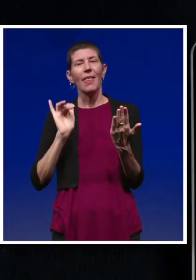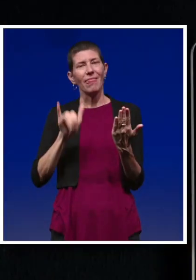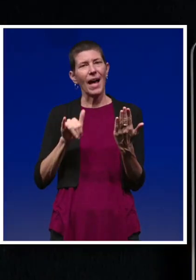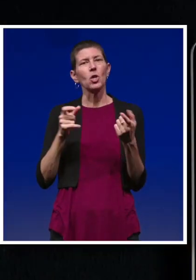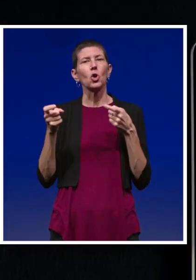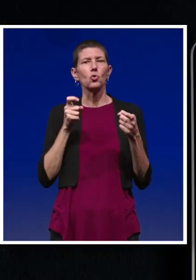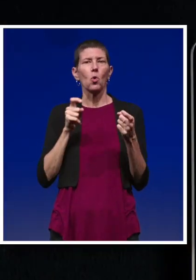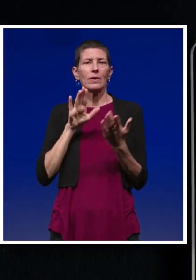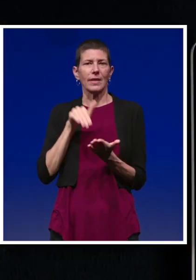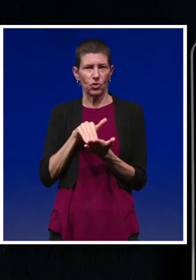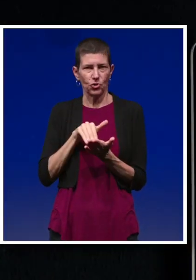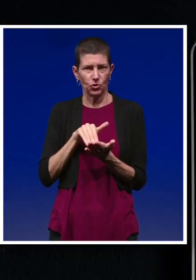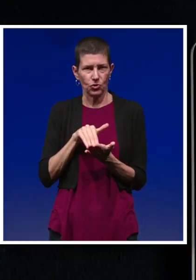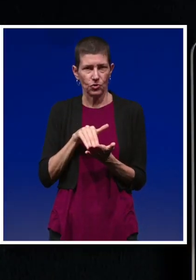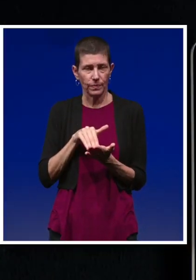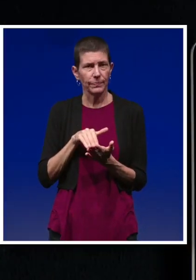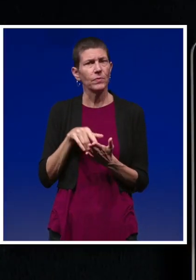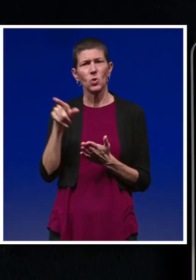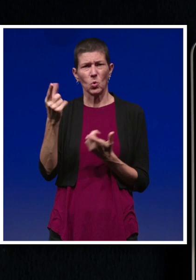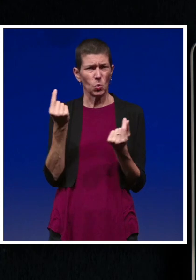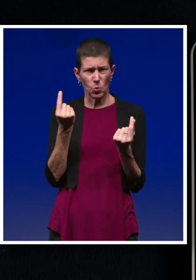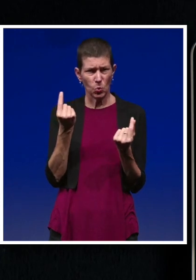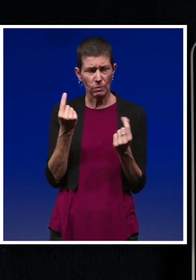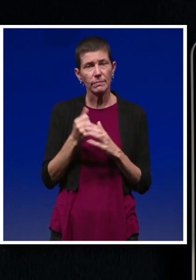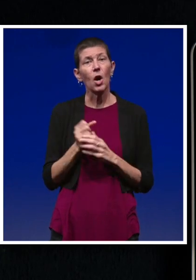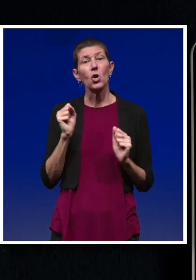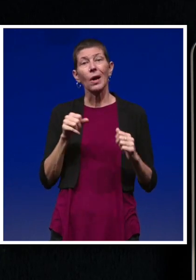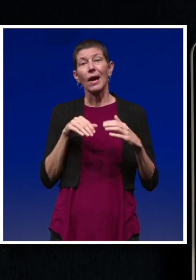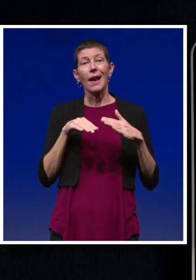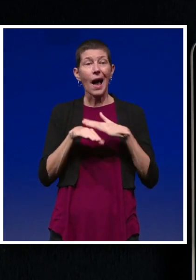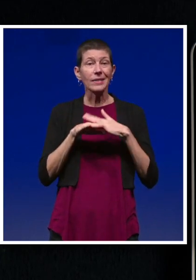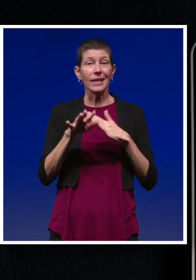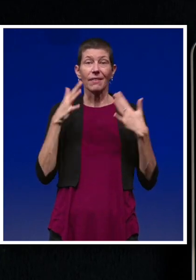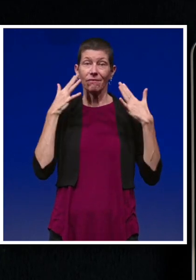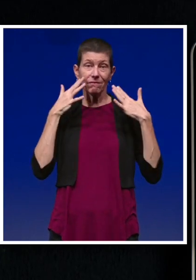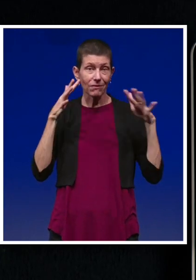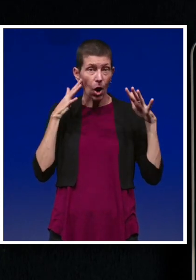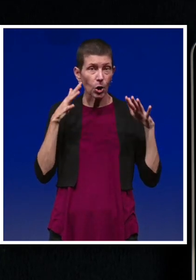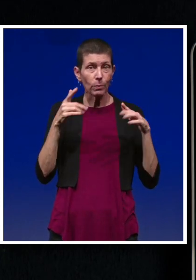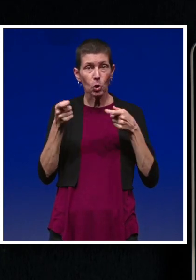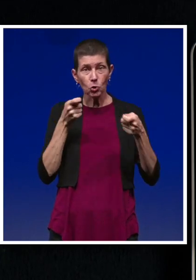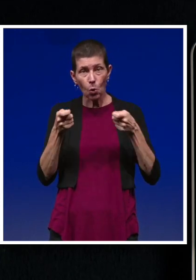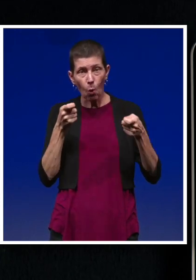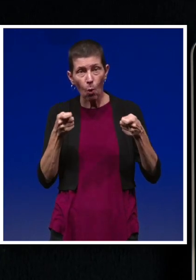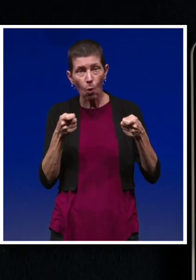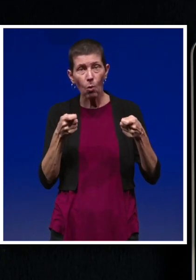This is your control center. Here you can access volume controls.